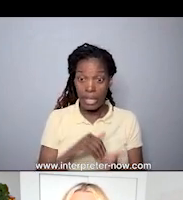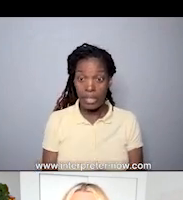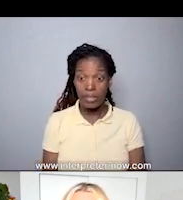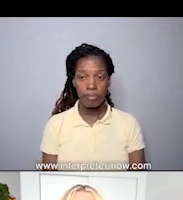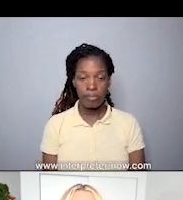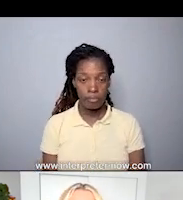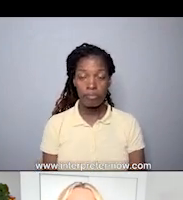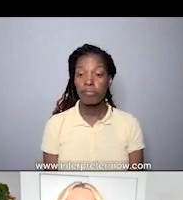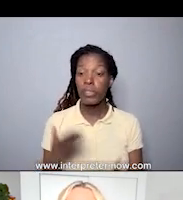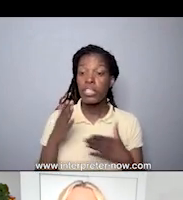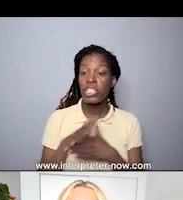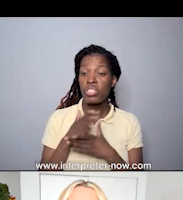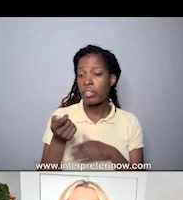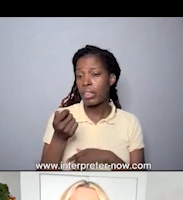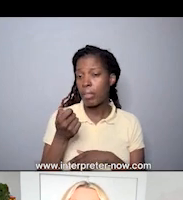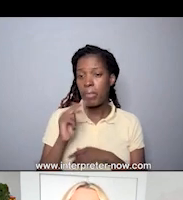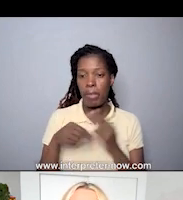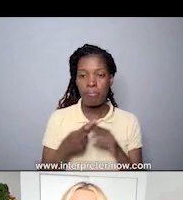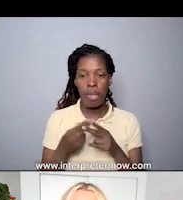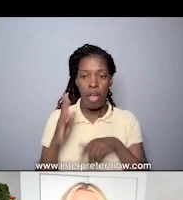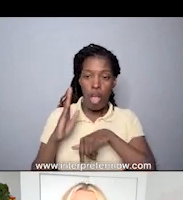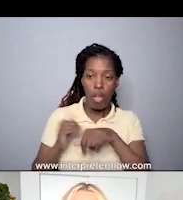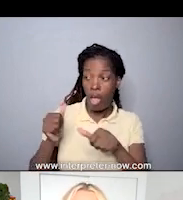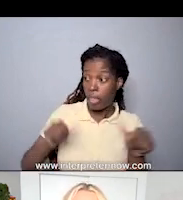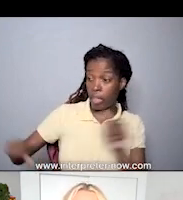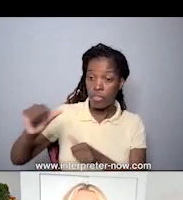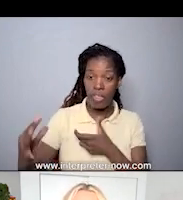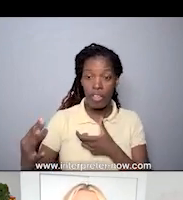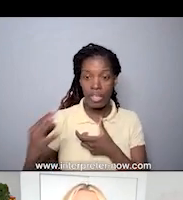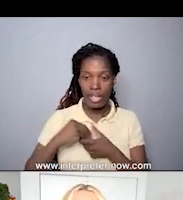I want to share a bit about calling each other in.